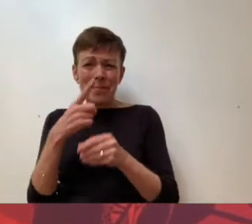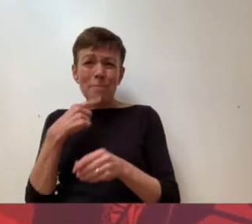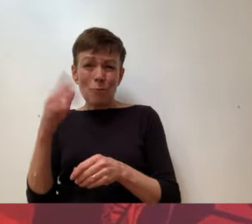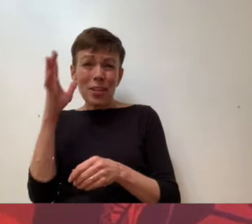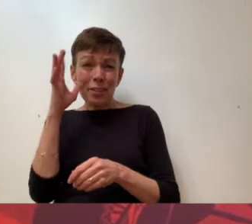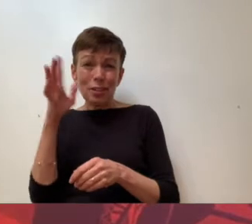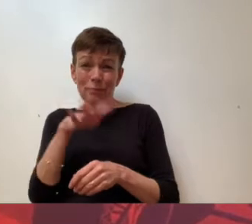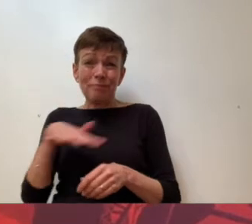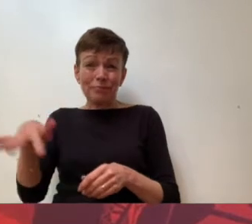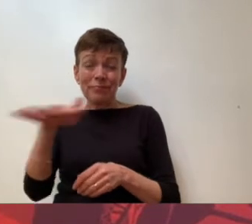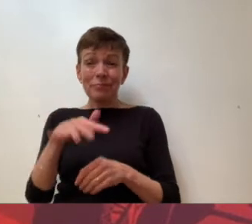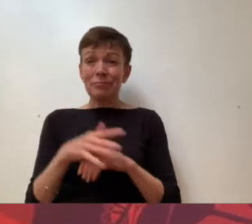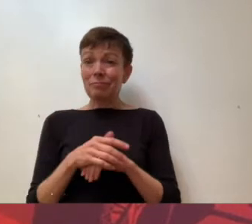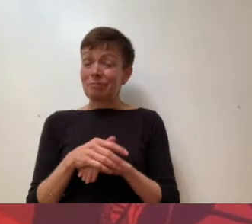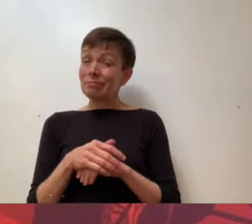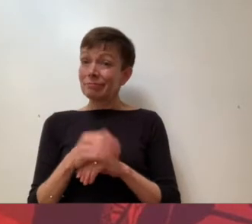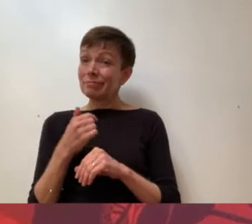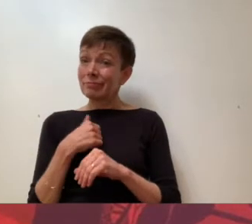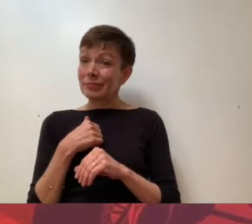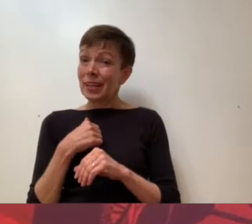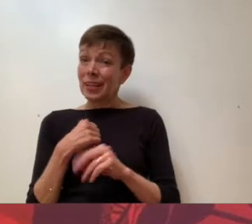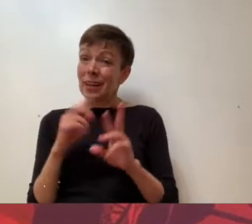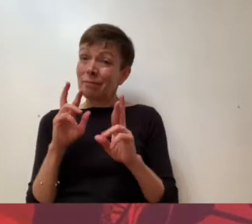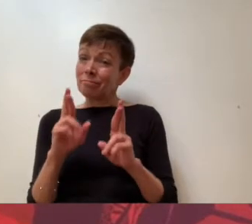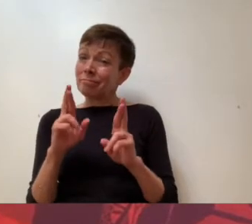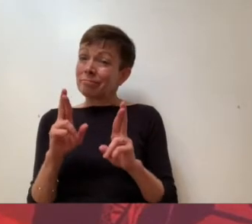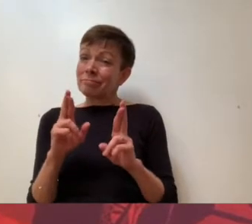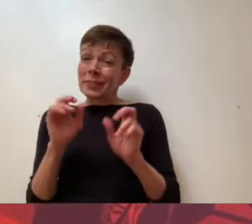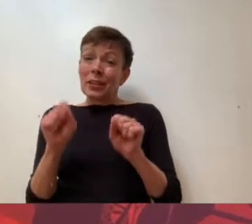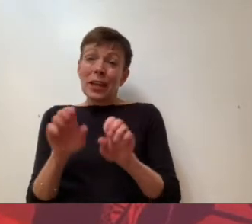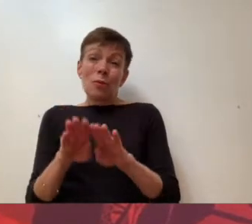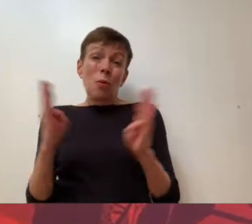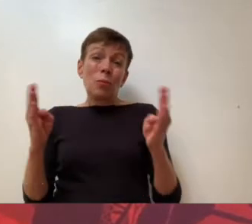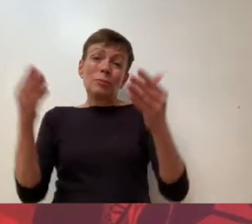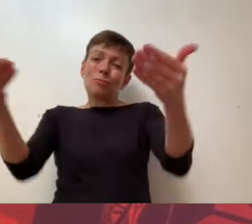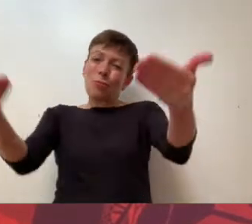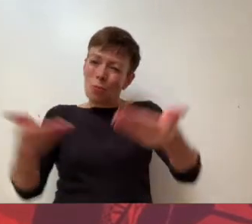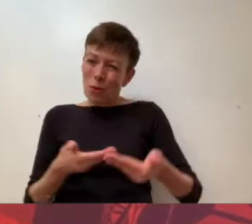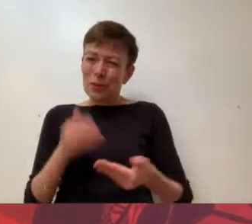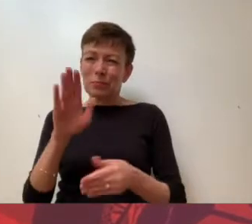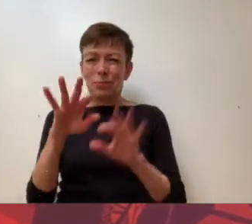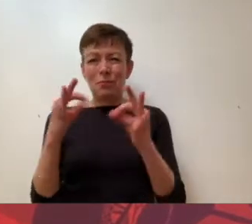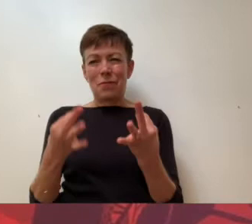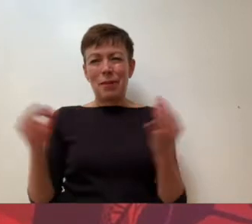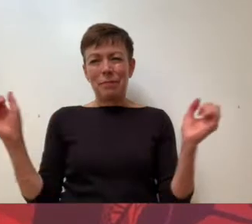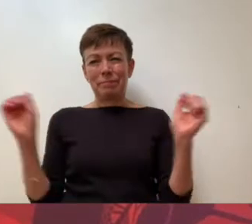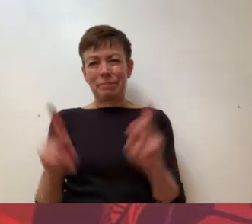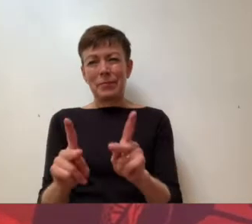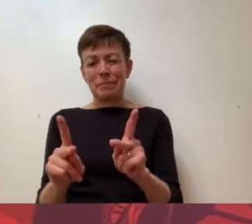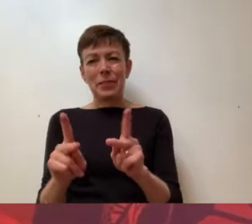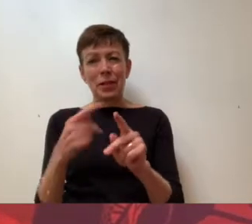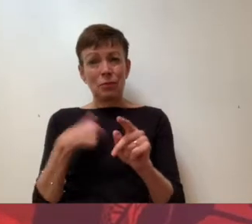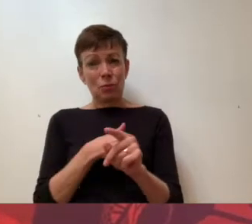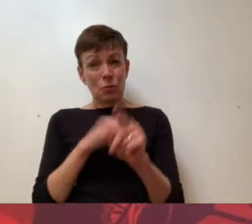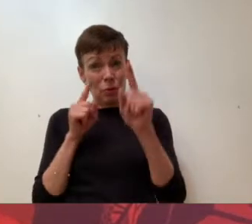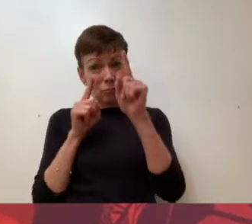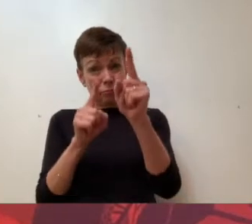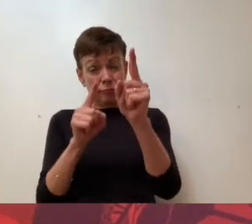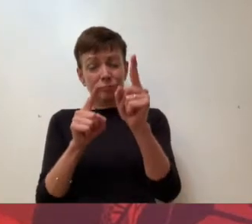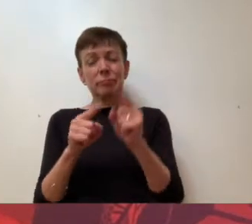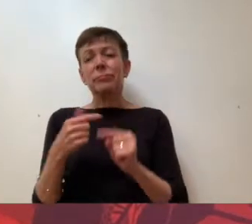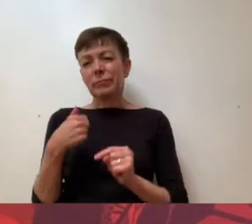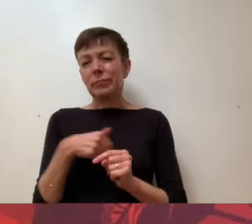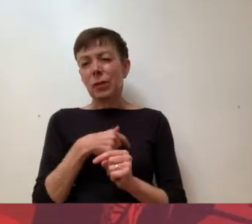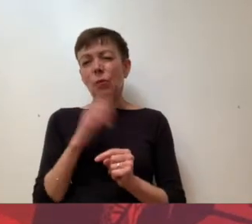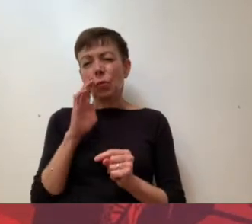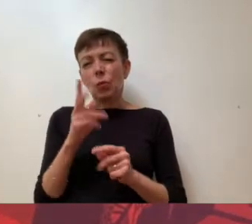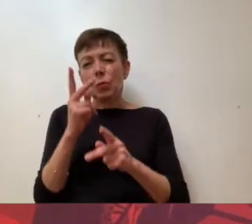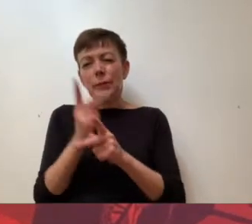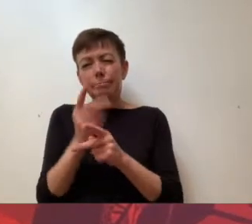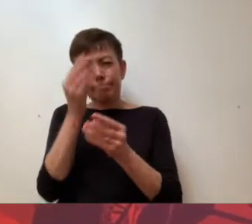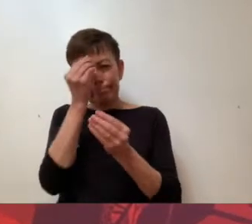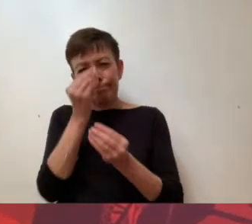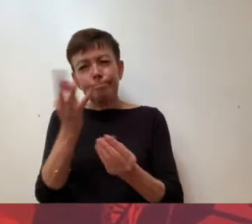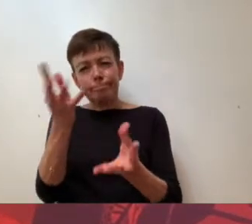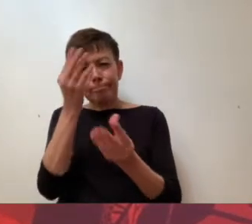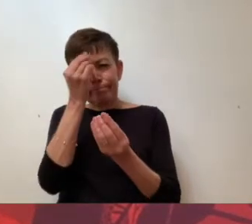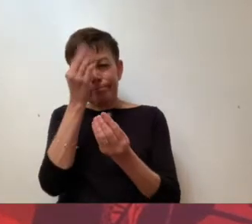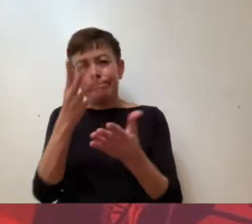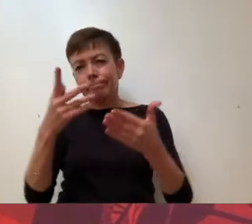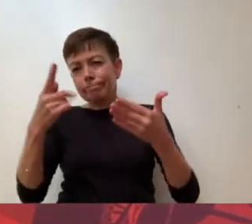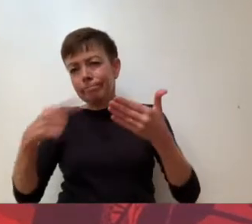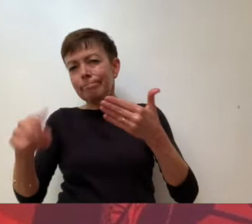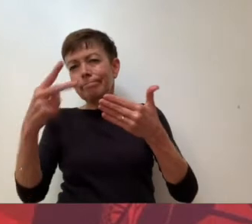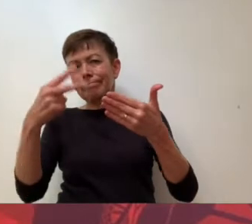when we move forward. We really are working with you, our residents,